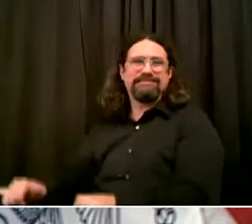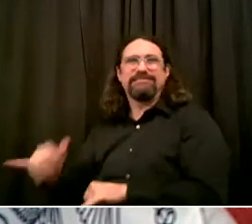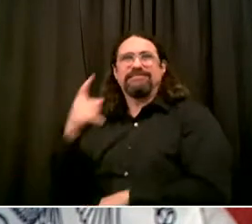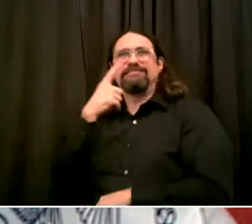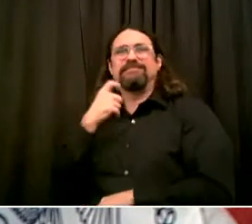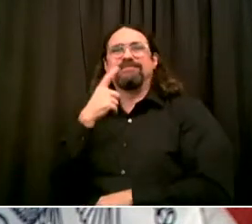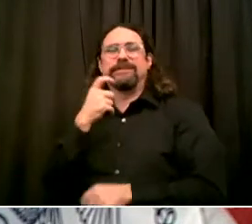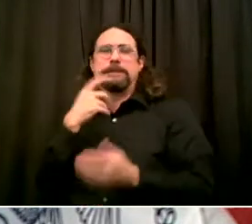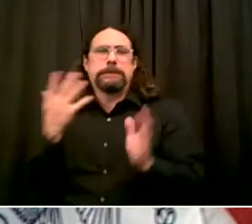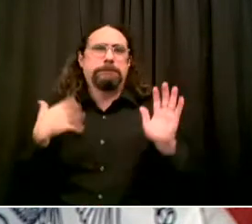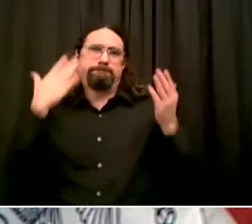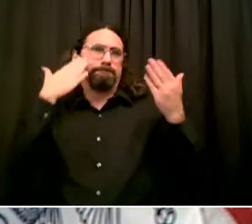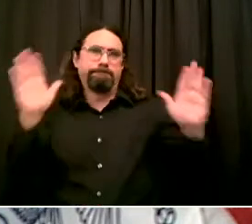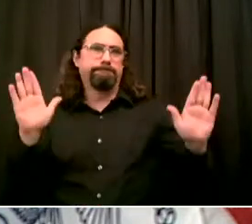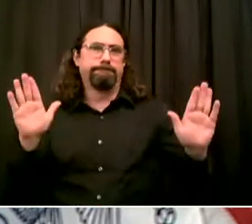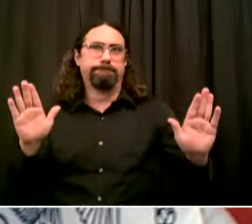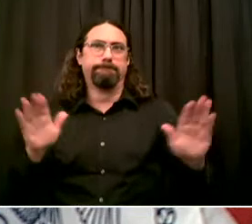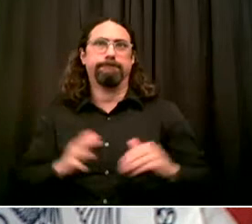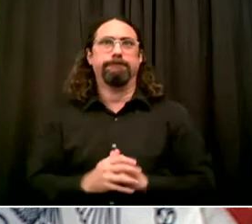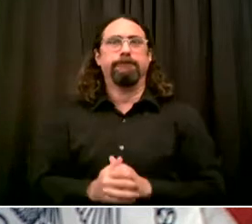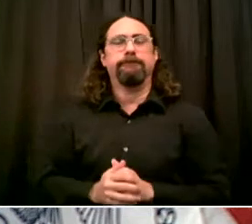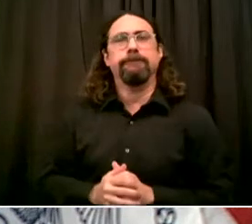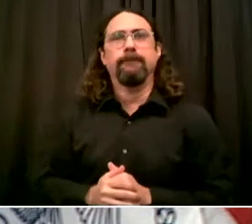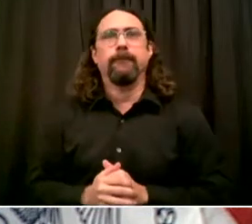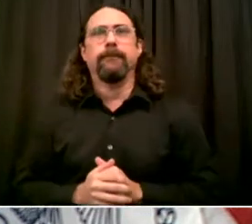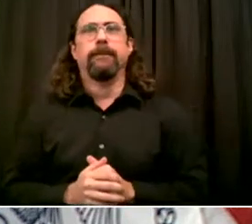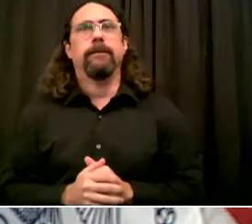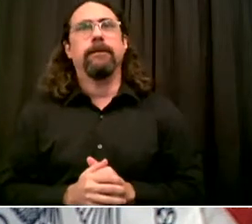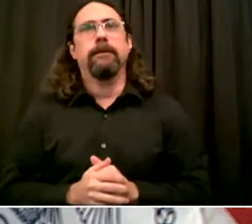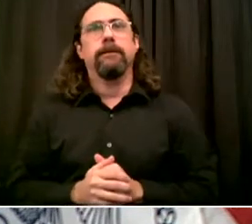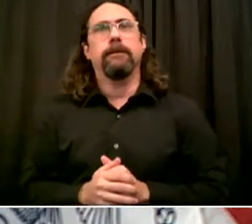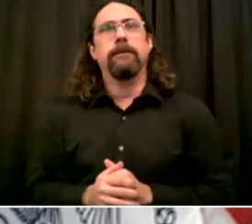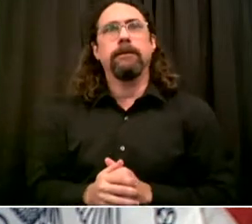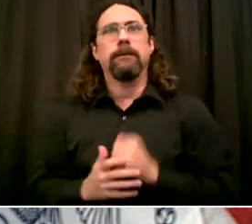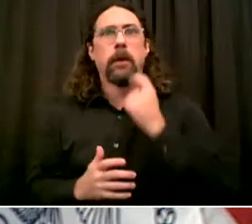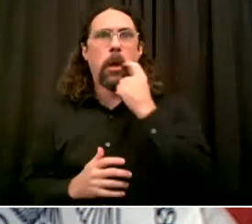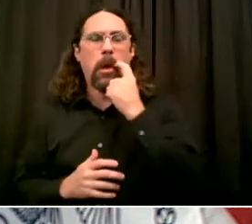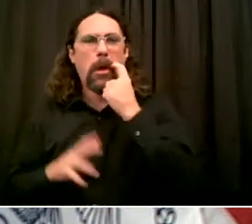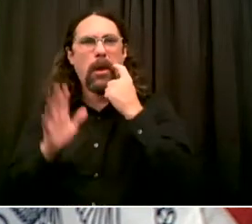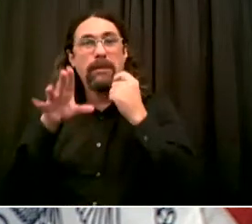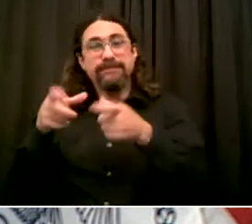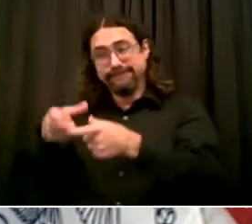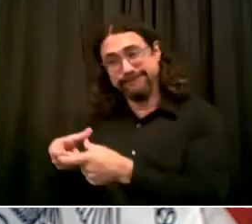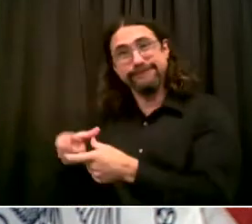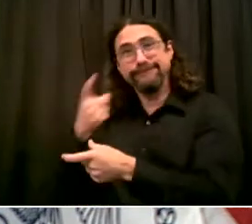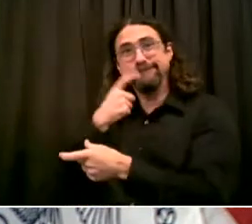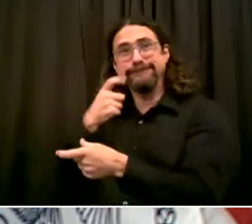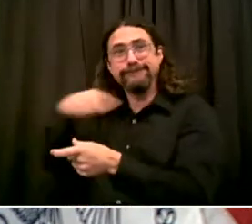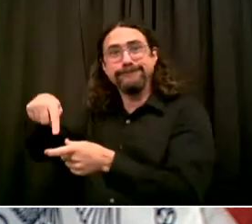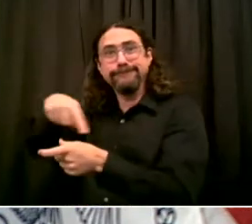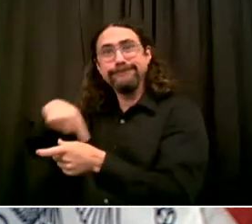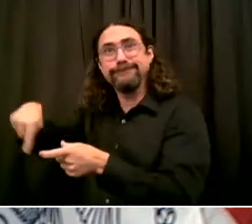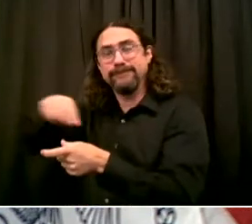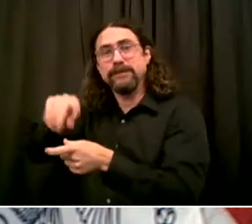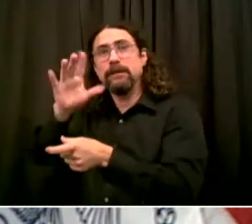CODES AND DIFFERENTIATE BY ZIP P CODE. . IF YOU ARE LOOKING AT THAT WHOLE REDED ZONE, CERTAININY LSOME OF THE AREAS HAVE MADE E A LOT OF PROGRESS. I'M HOPEFUL L